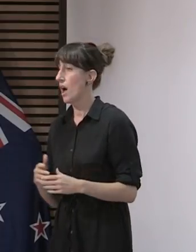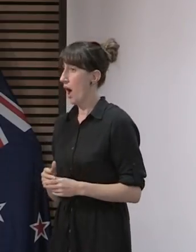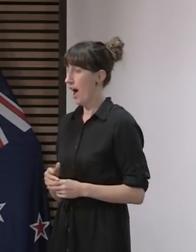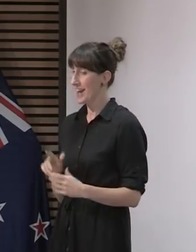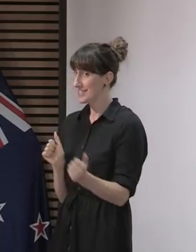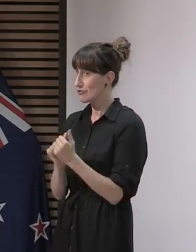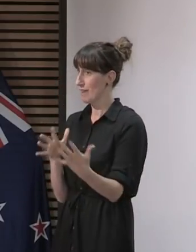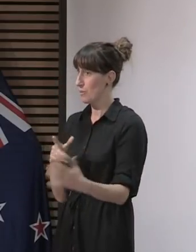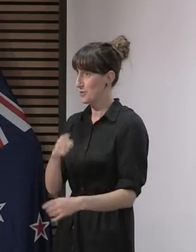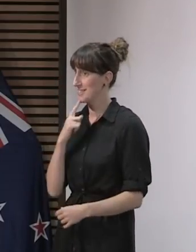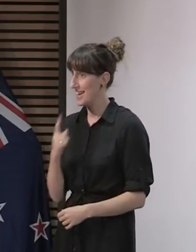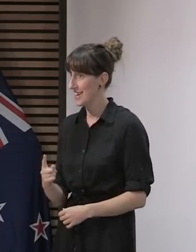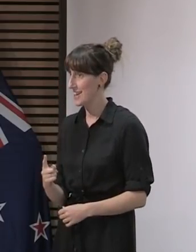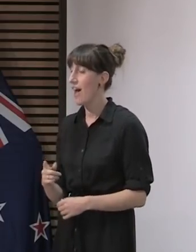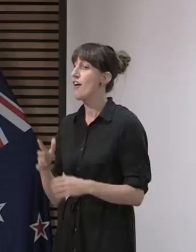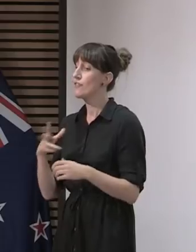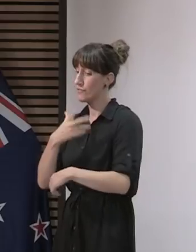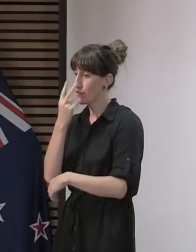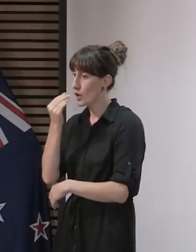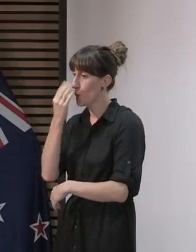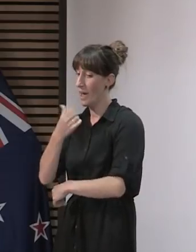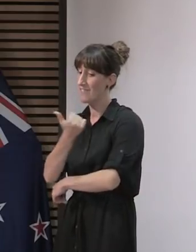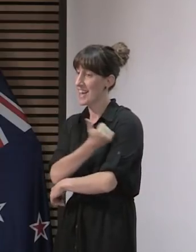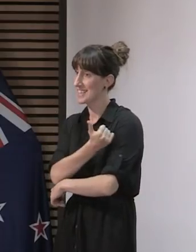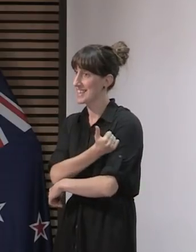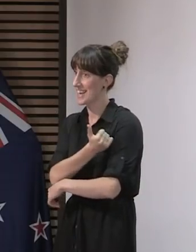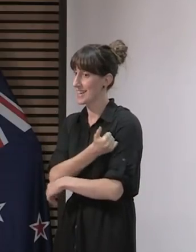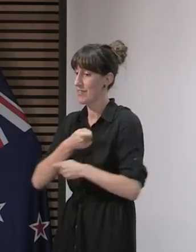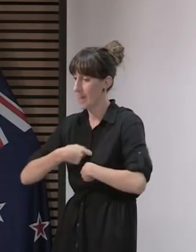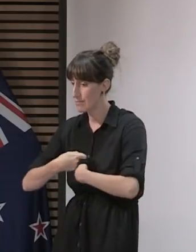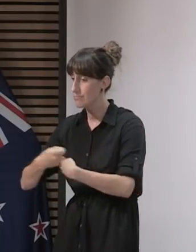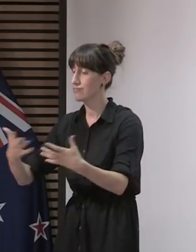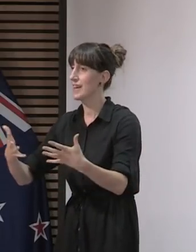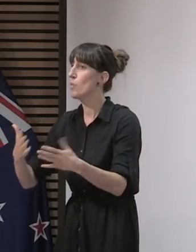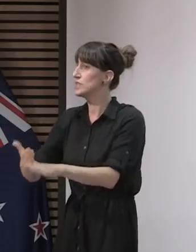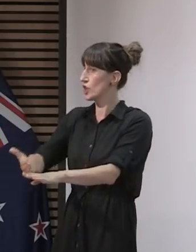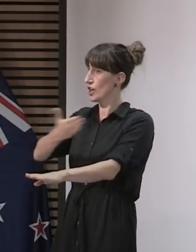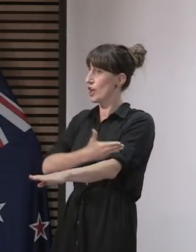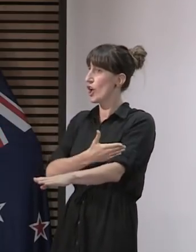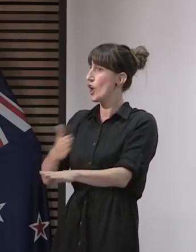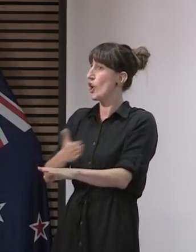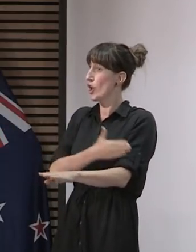How can we say the same would not happen with a COVID-19 vaccine if one isdeveloped? The flu vaccine started earlier than we usually would. We wanted to be prepared.